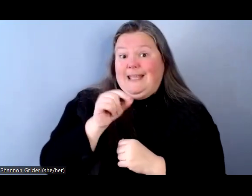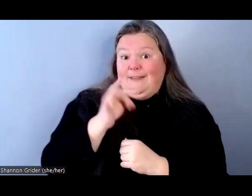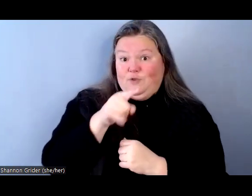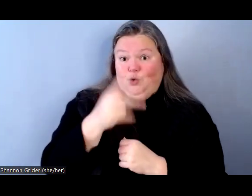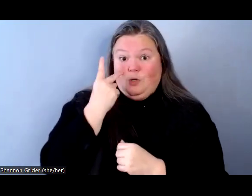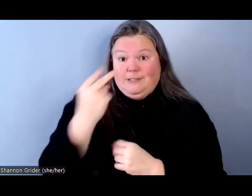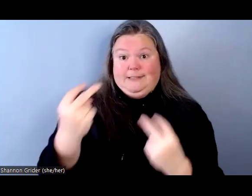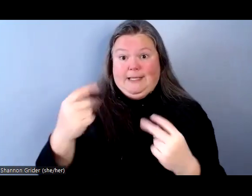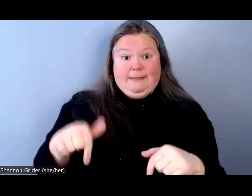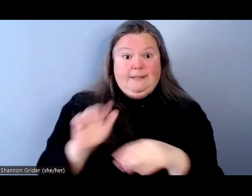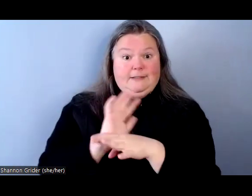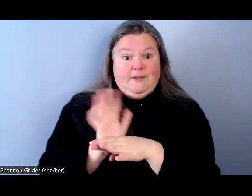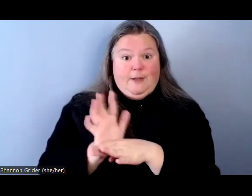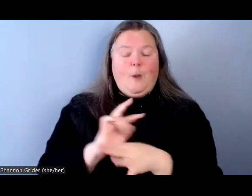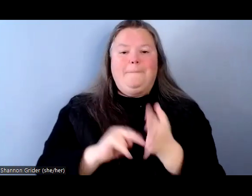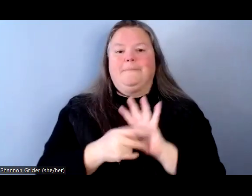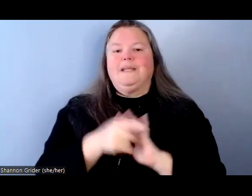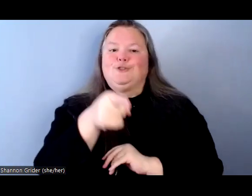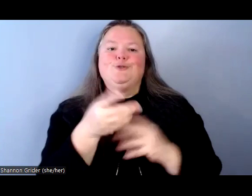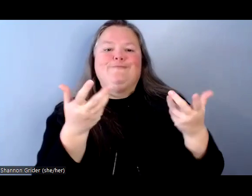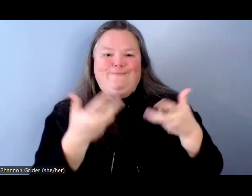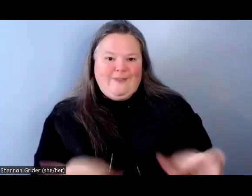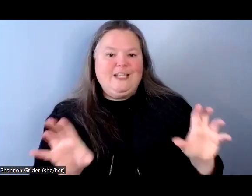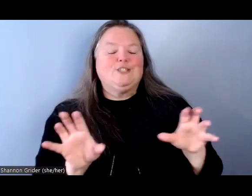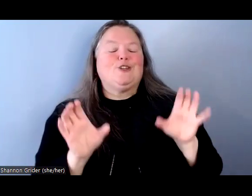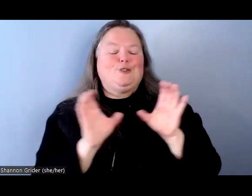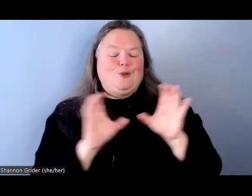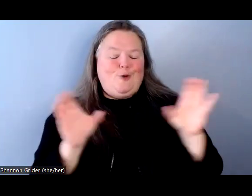website and if you are here, it means that you have completed